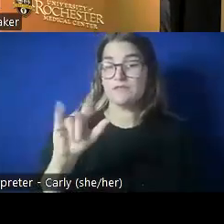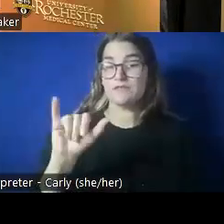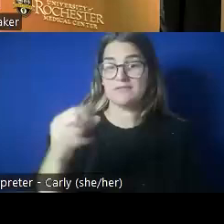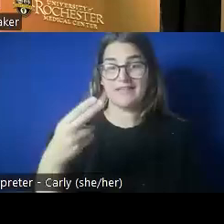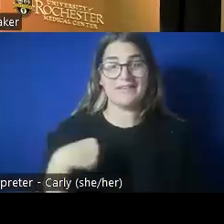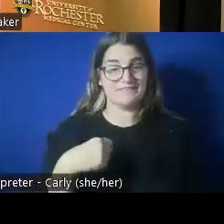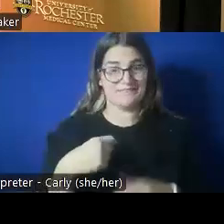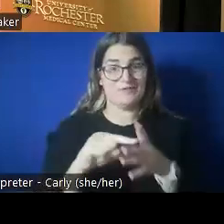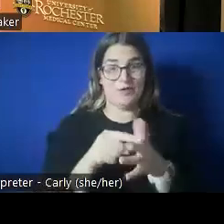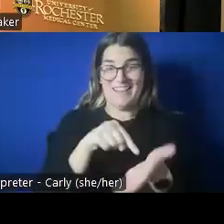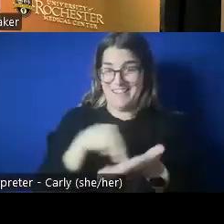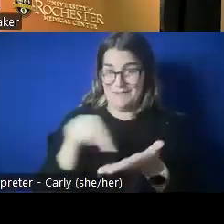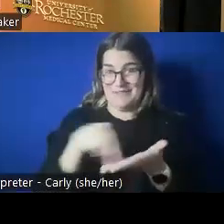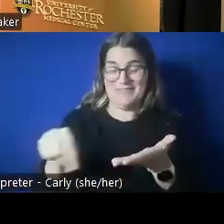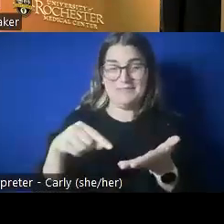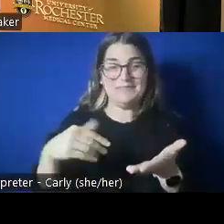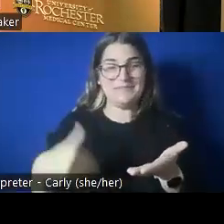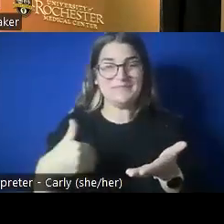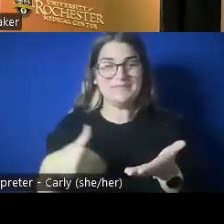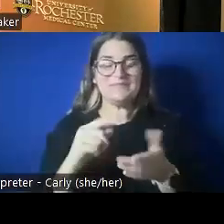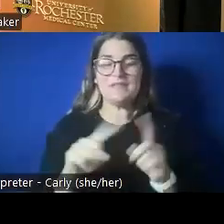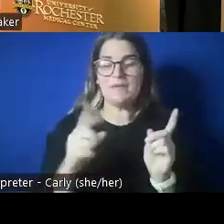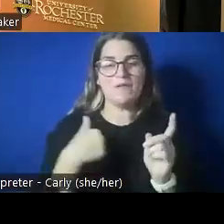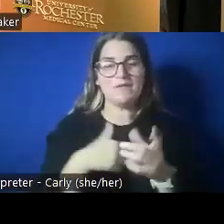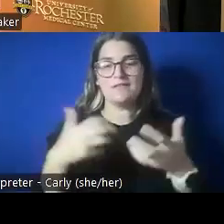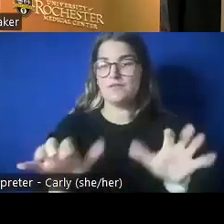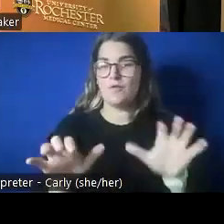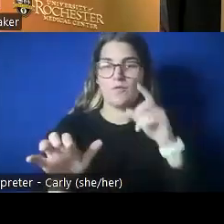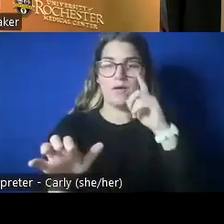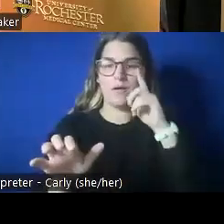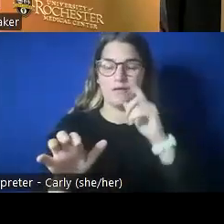as of this week but because we are not wanting to leave all of our support staff in the Lurch she's